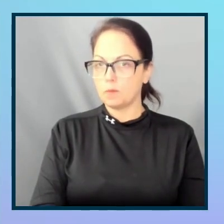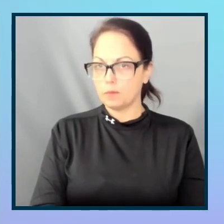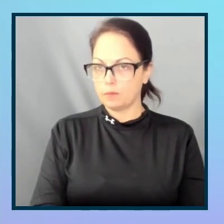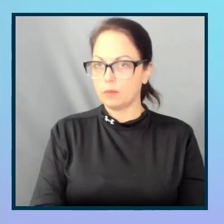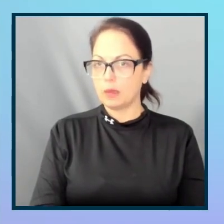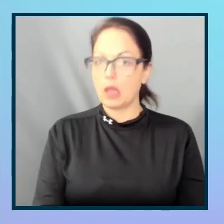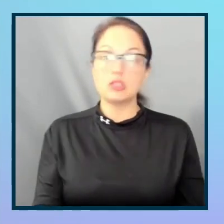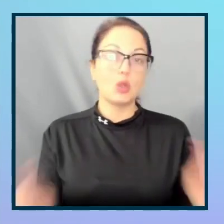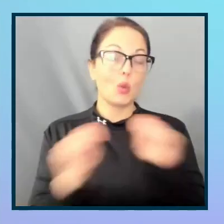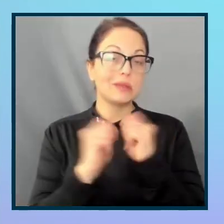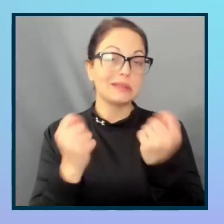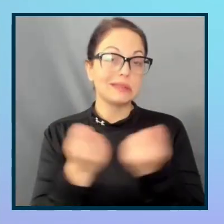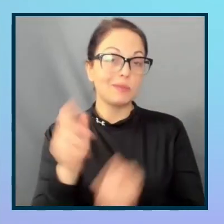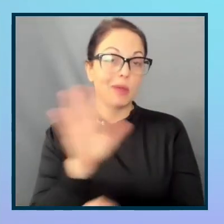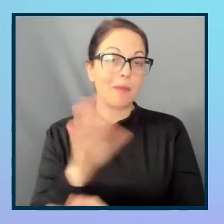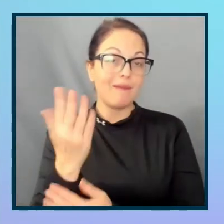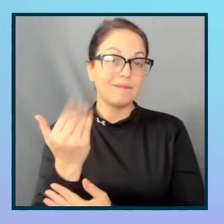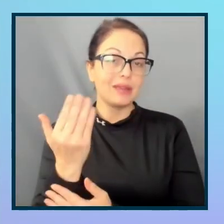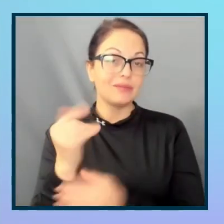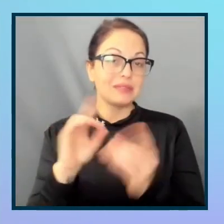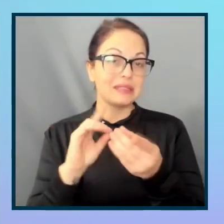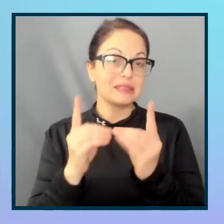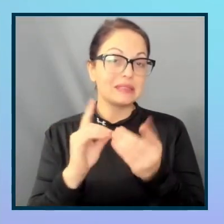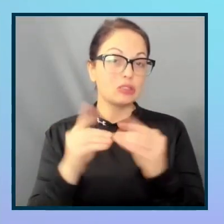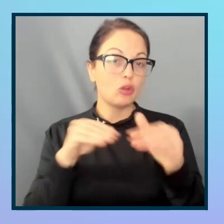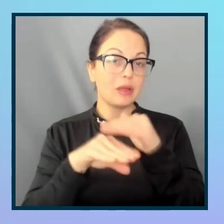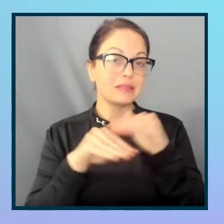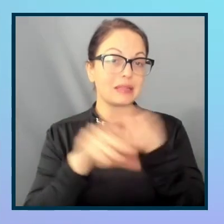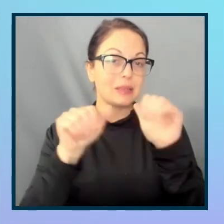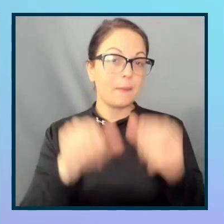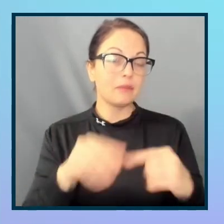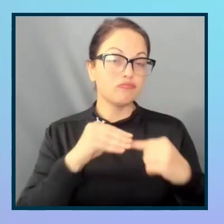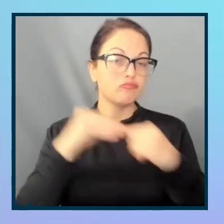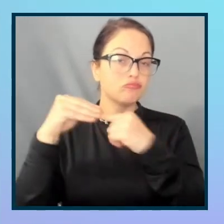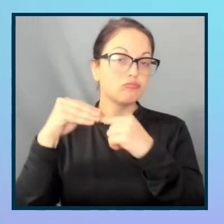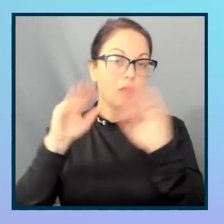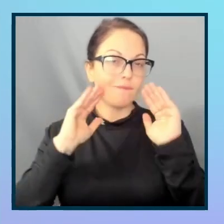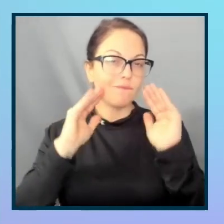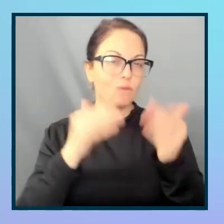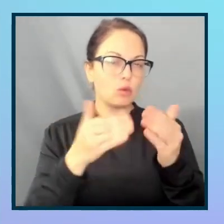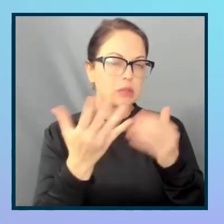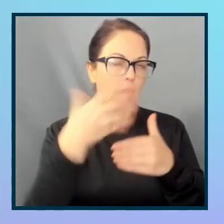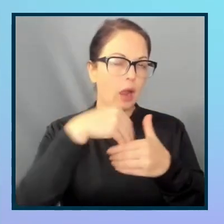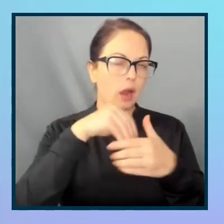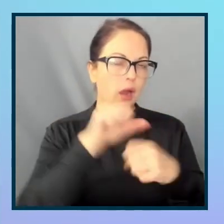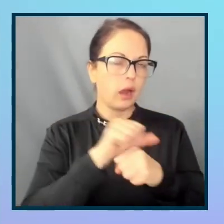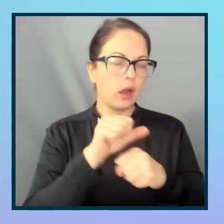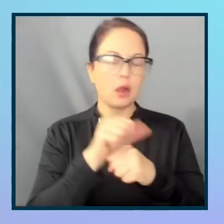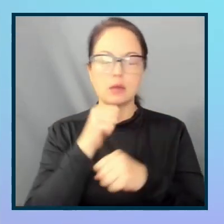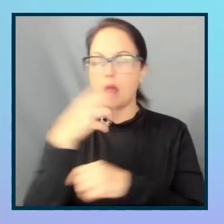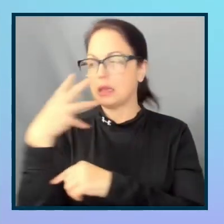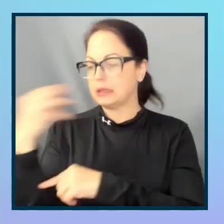digital accessibility specialists that we have right now is focused on internal work and not external client facing work.